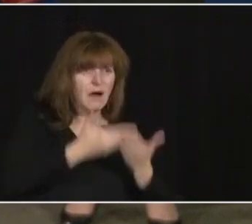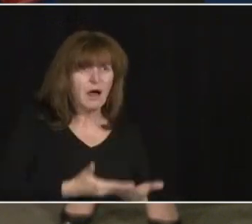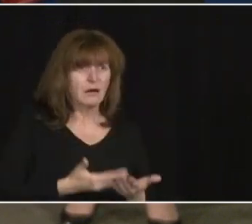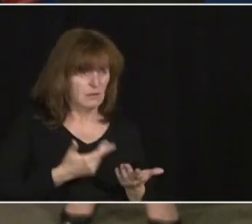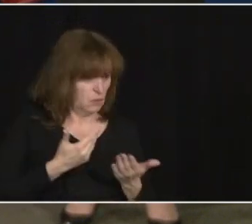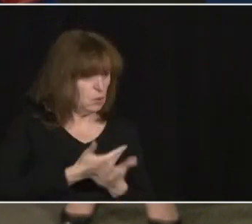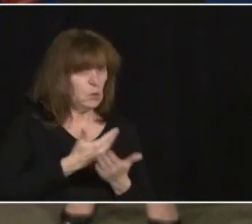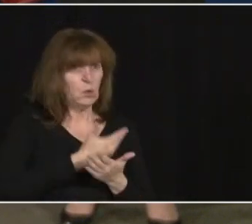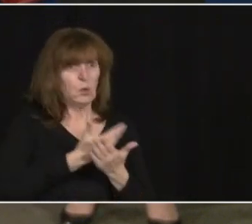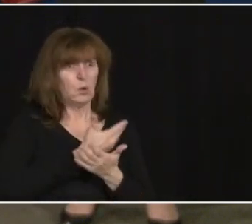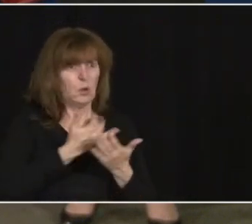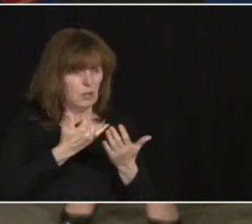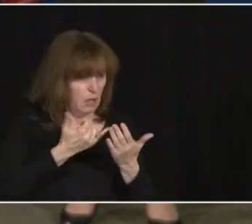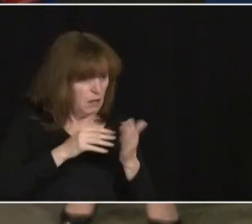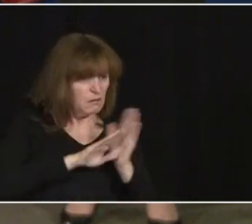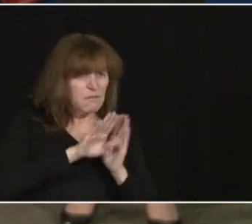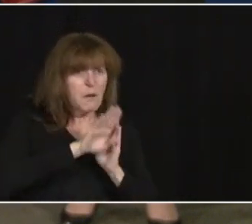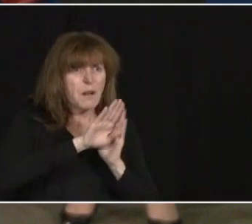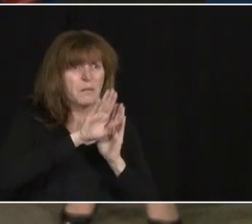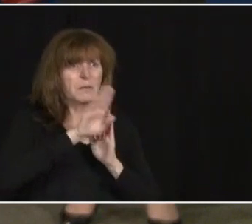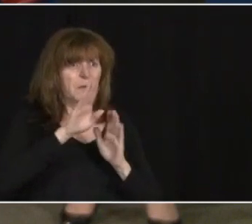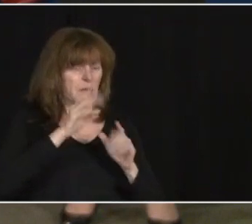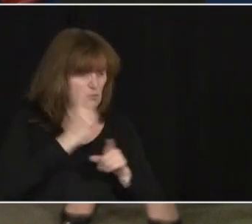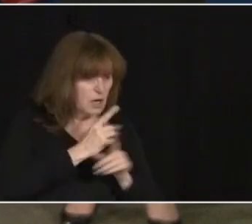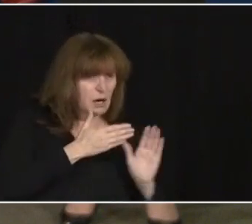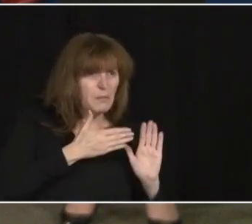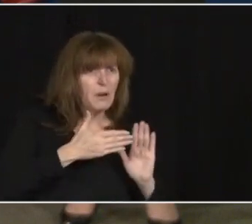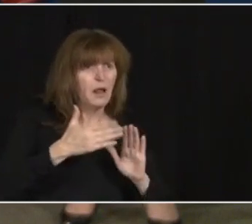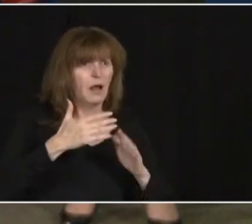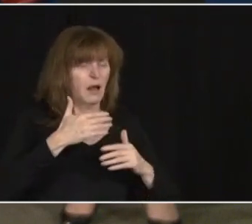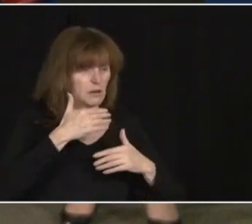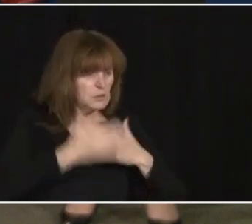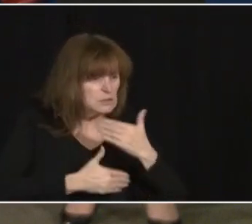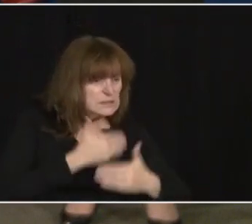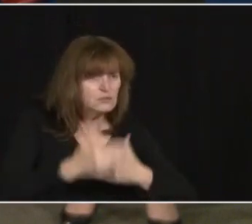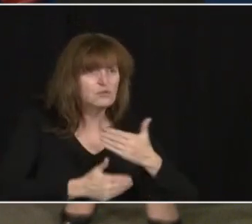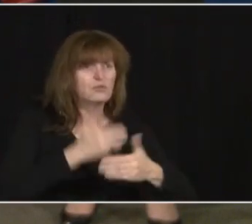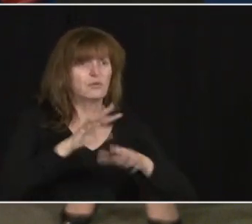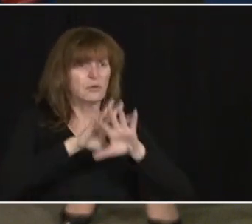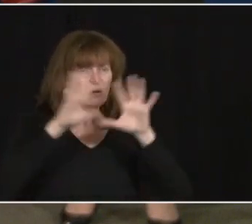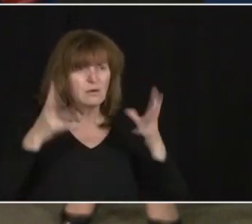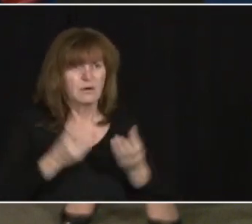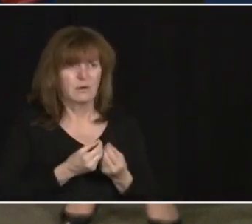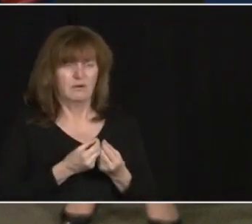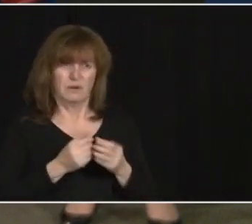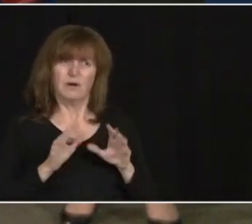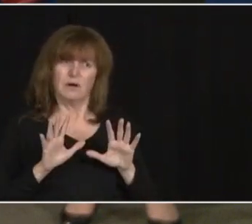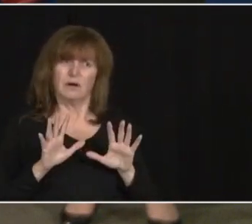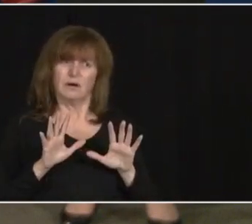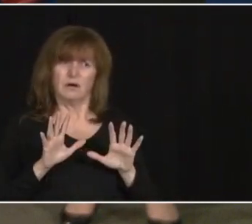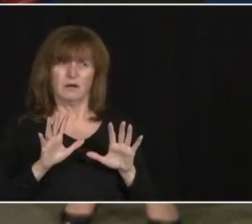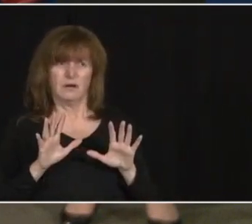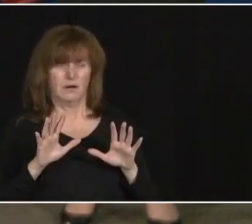we have great minds working on Schrempfing developing our processes and adapting protocols.